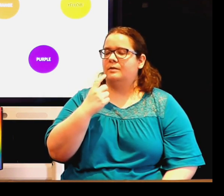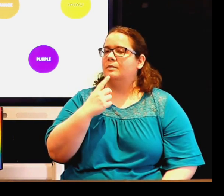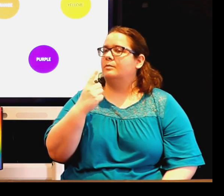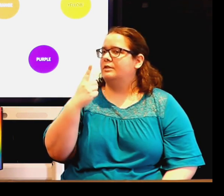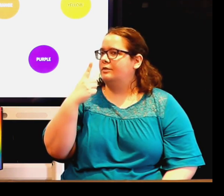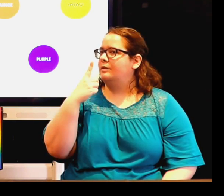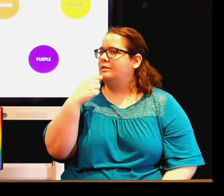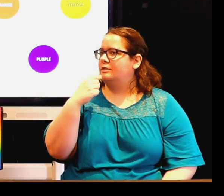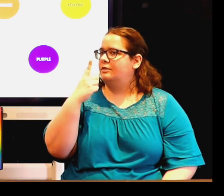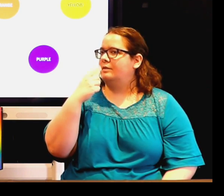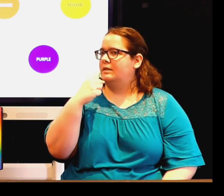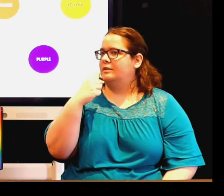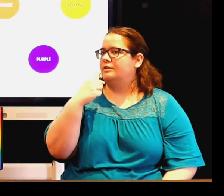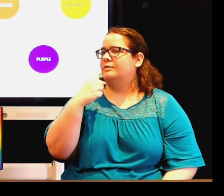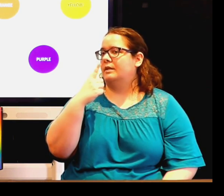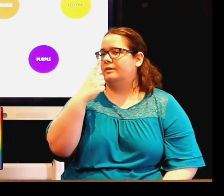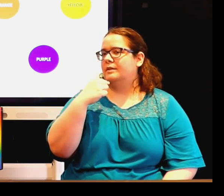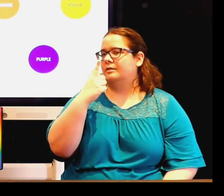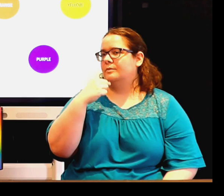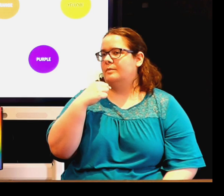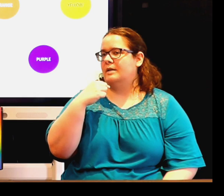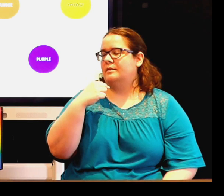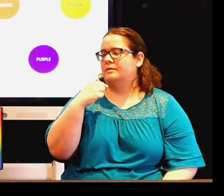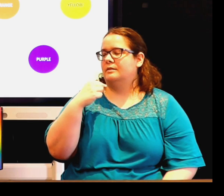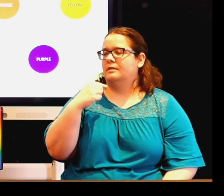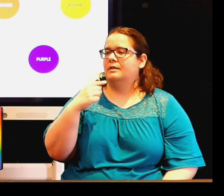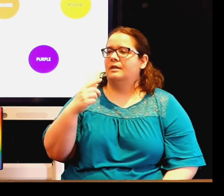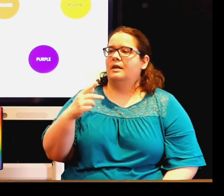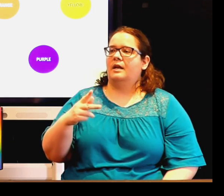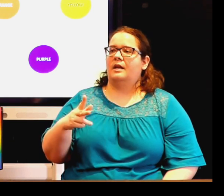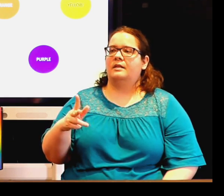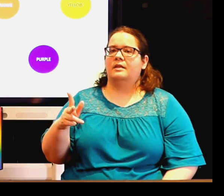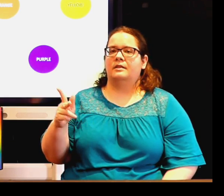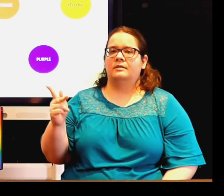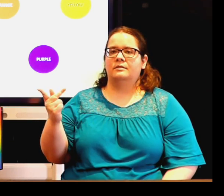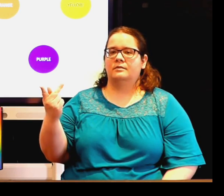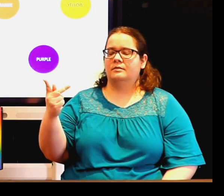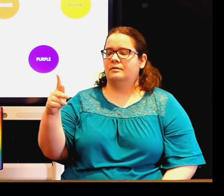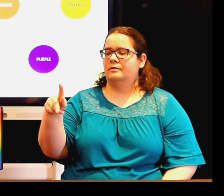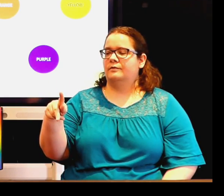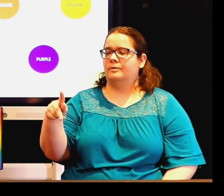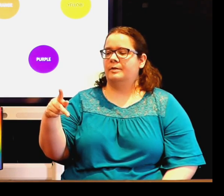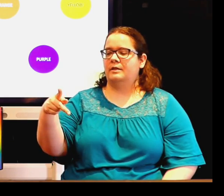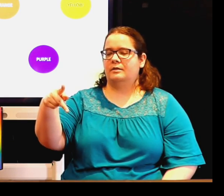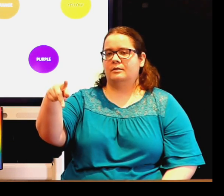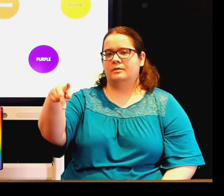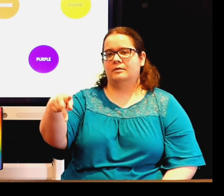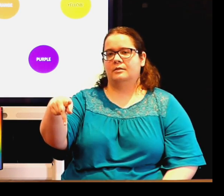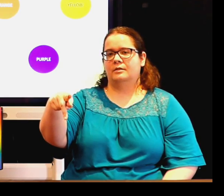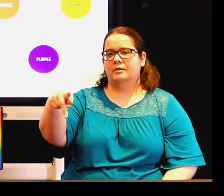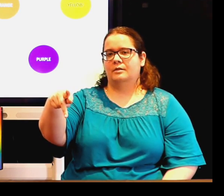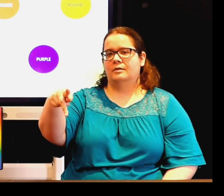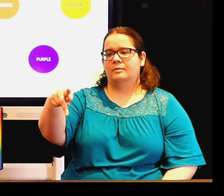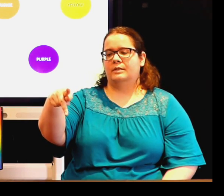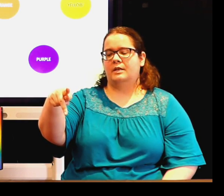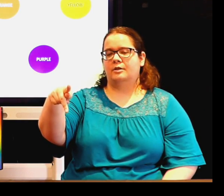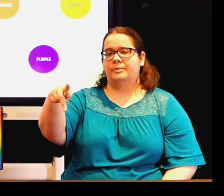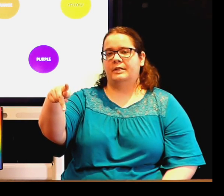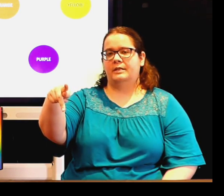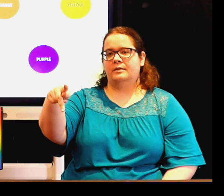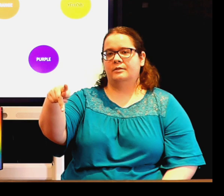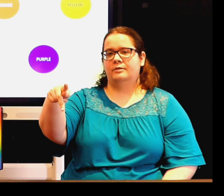don't want to. You can just do it in the general area. Red. And then for pink we take our P--you